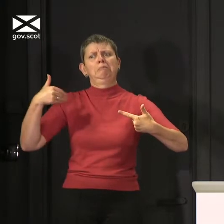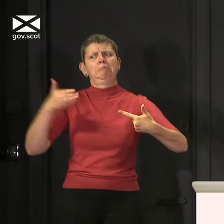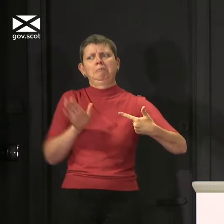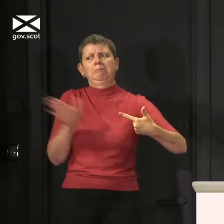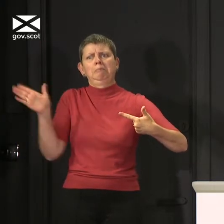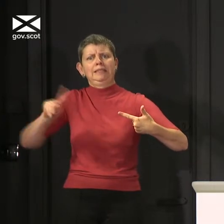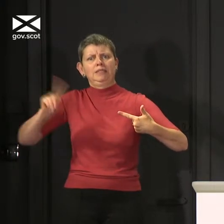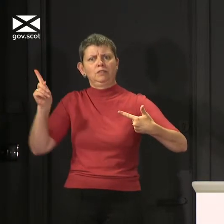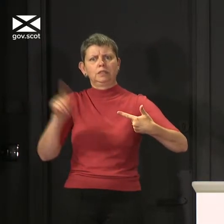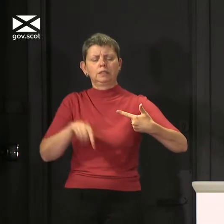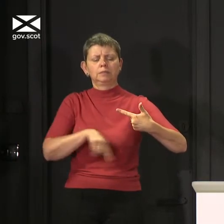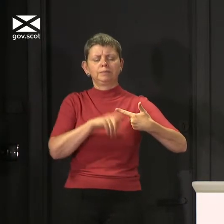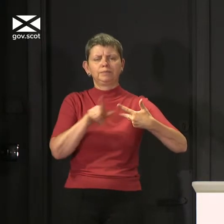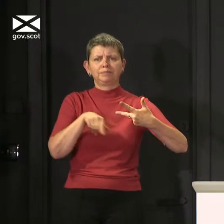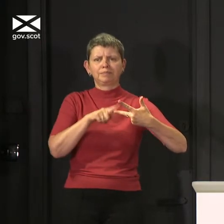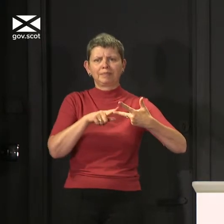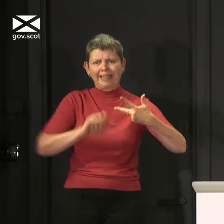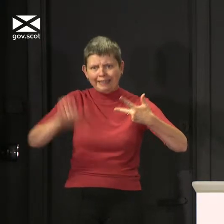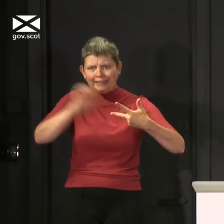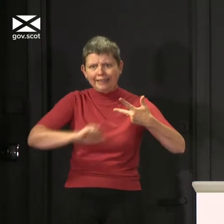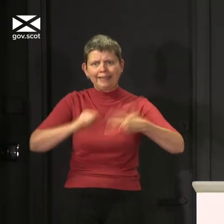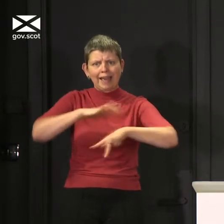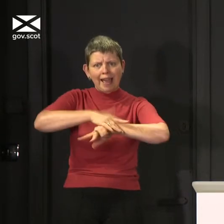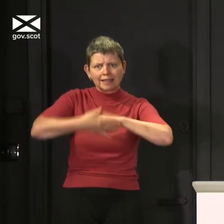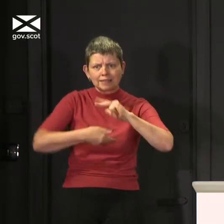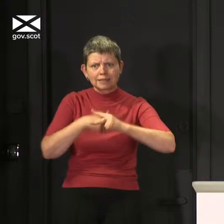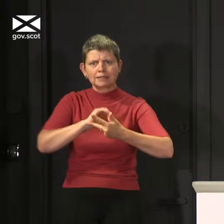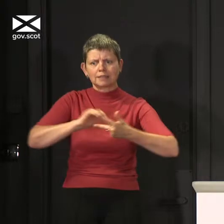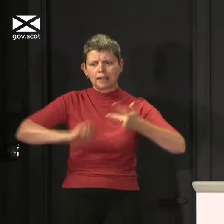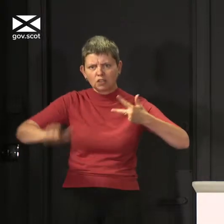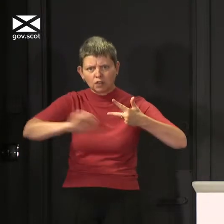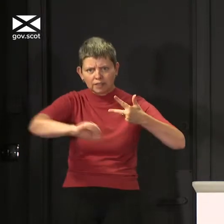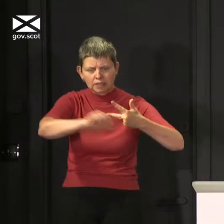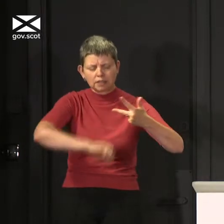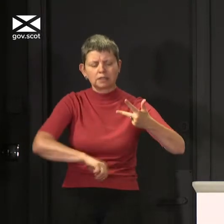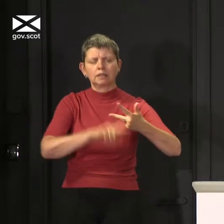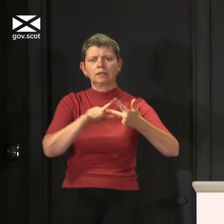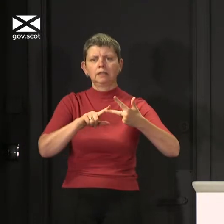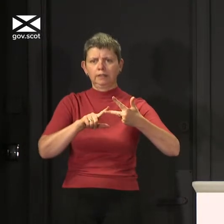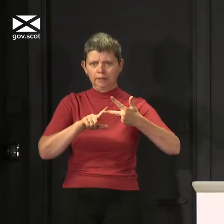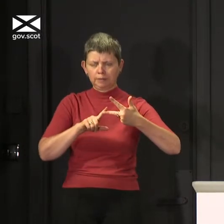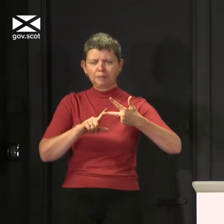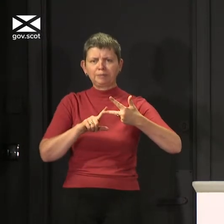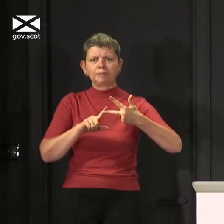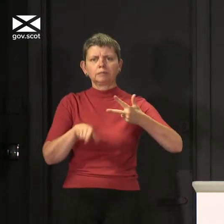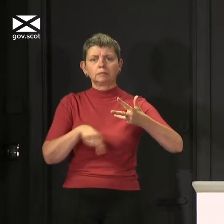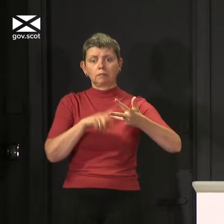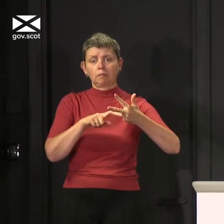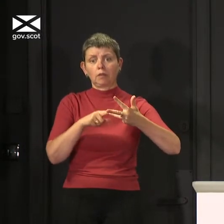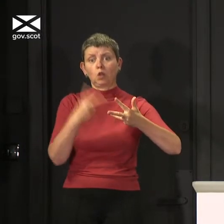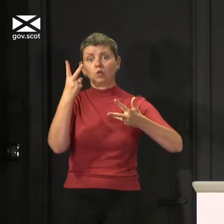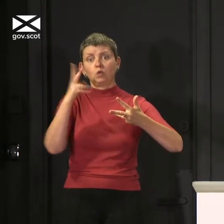else. Clean your hands and clean any hard surfaces that you touch. Two metres distancing,